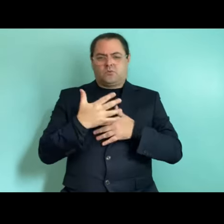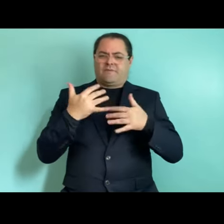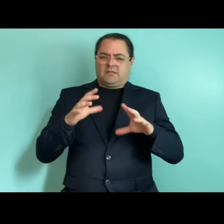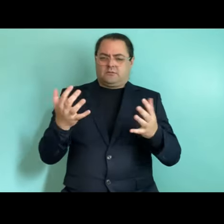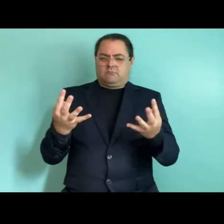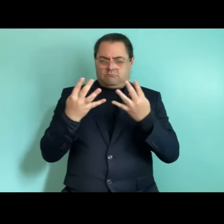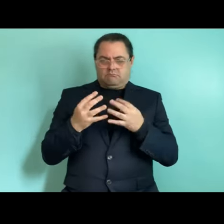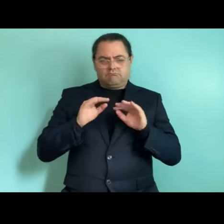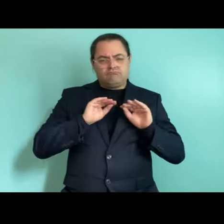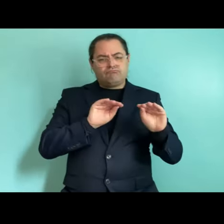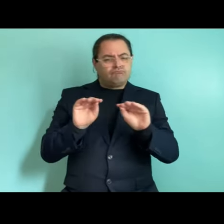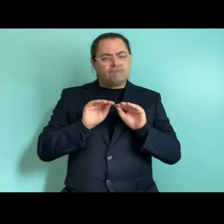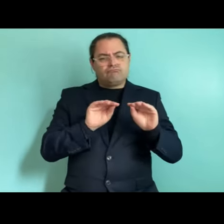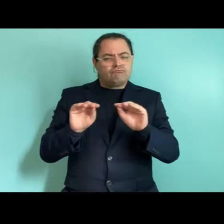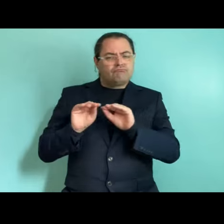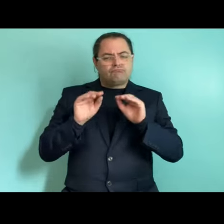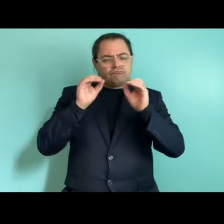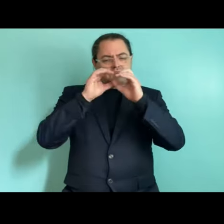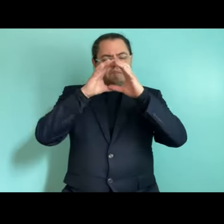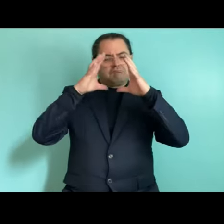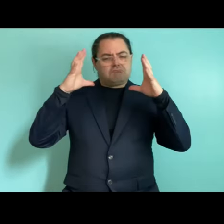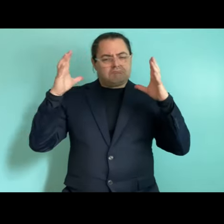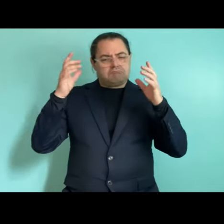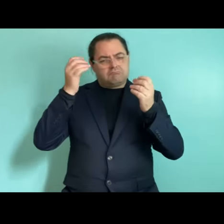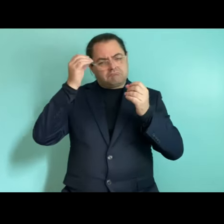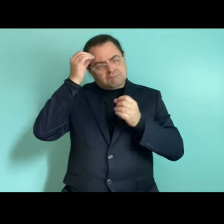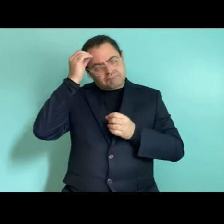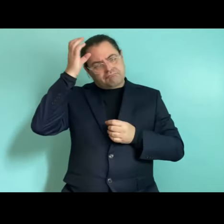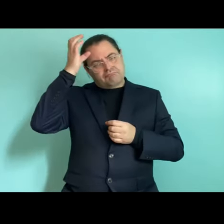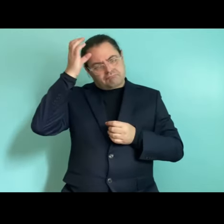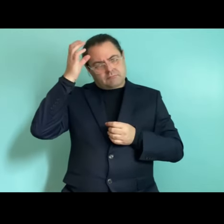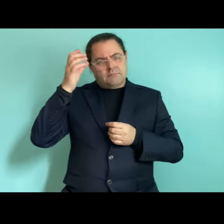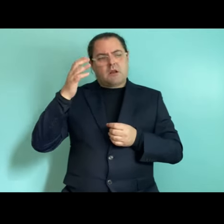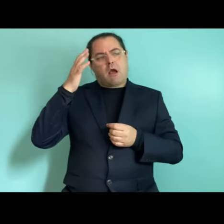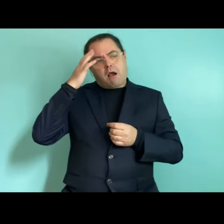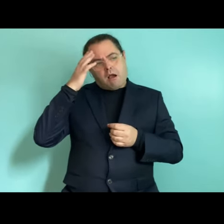12:15:48 Ensure that the people have, it was aware of what the conclusion is all on board.